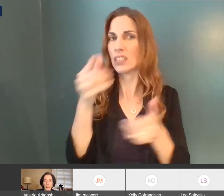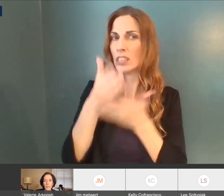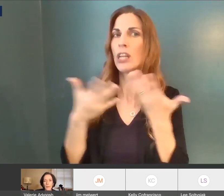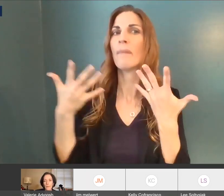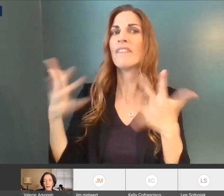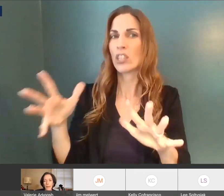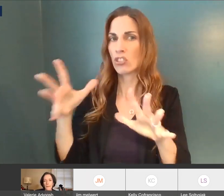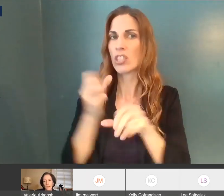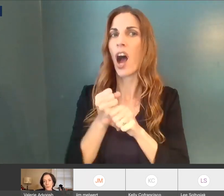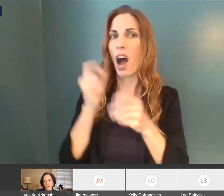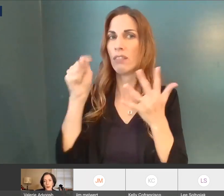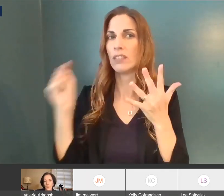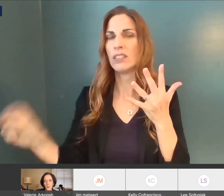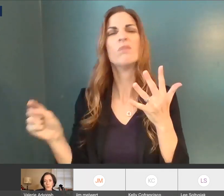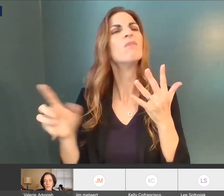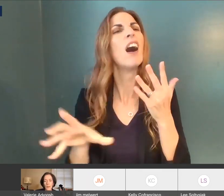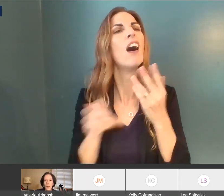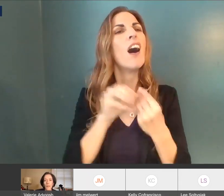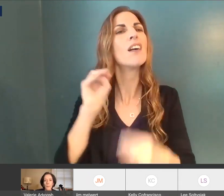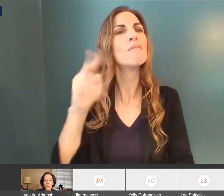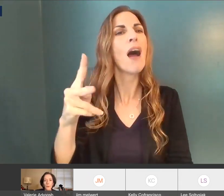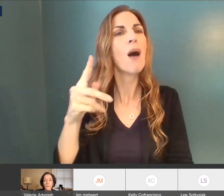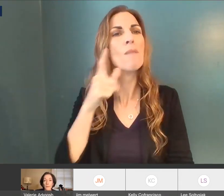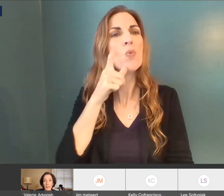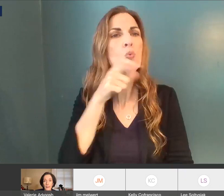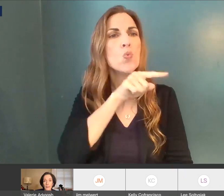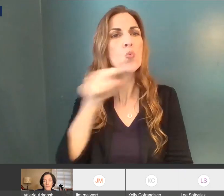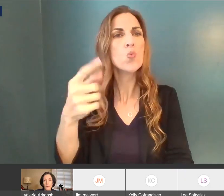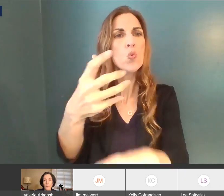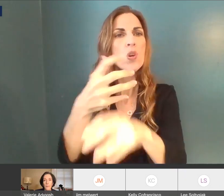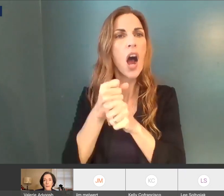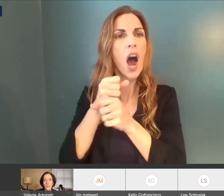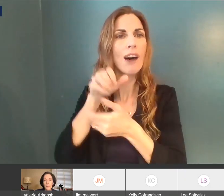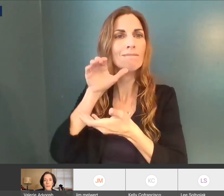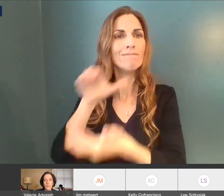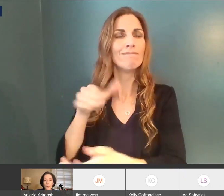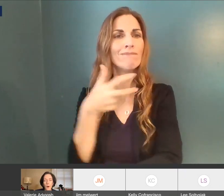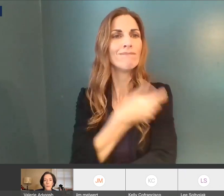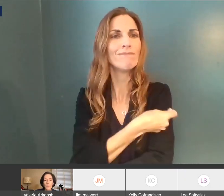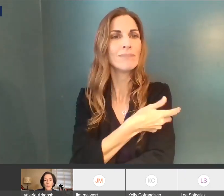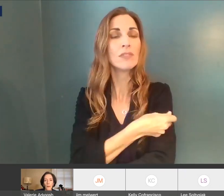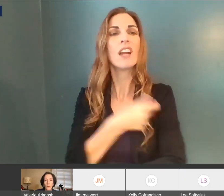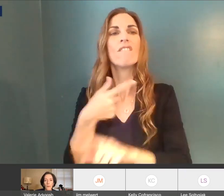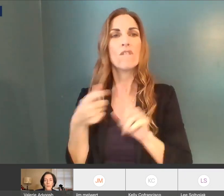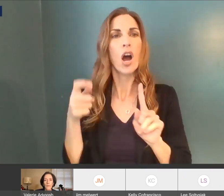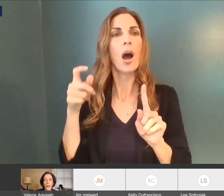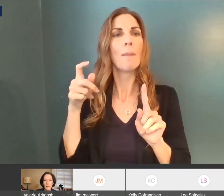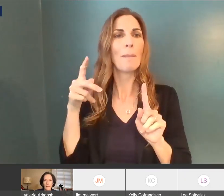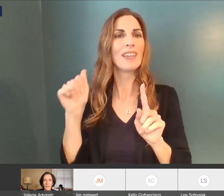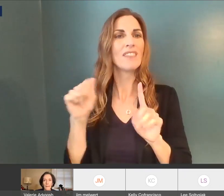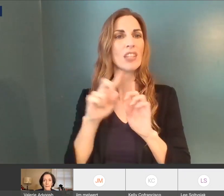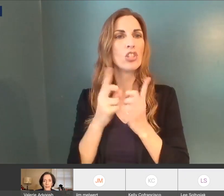map of vaccine providers that pulls data from the Pennsylvania Department of Health vaccine